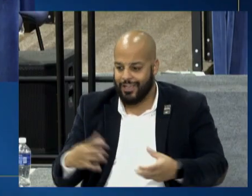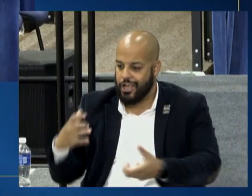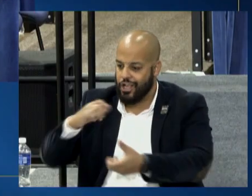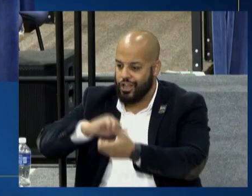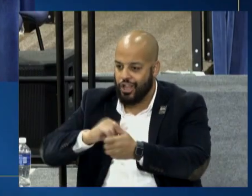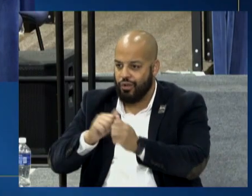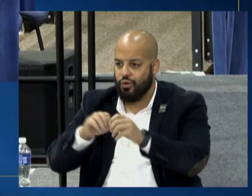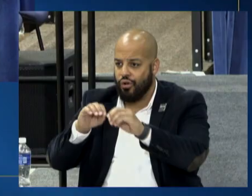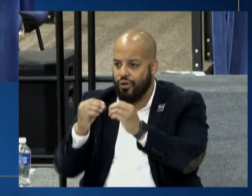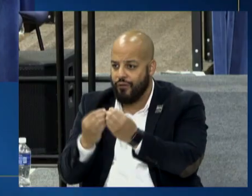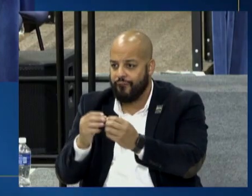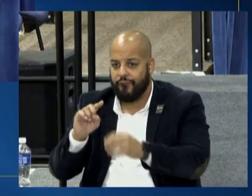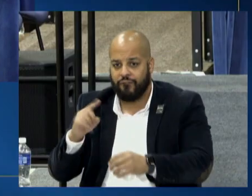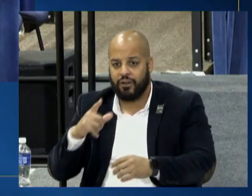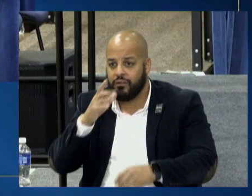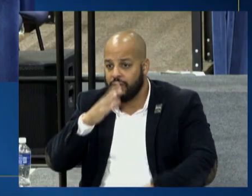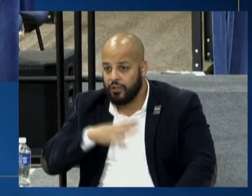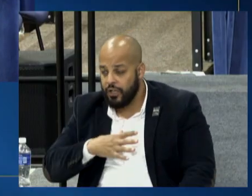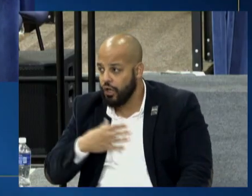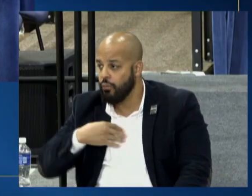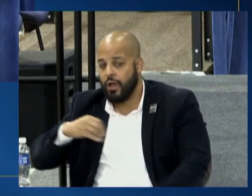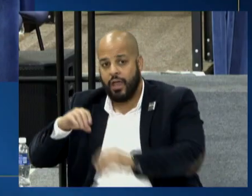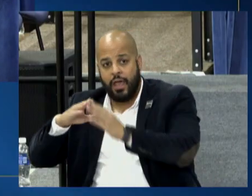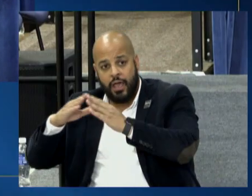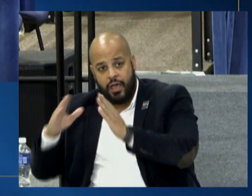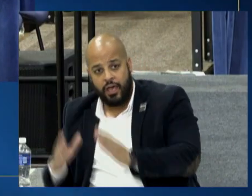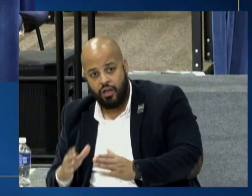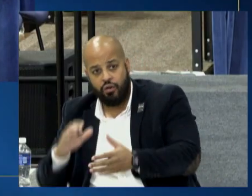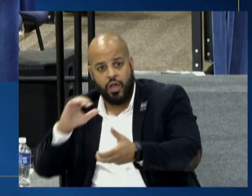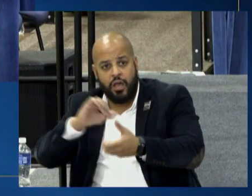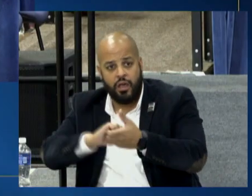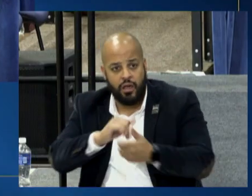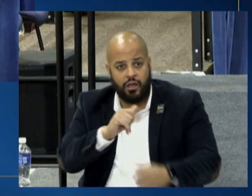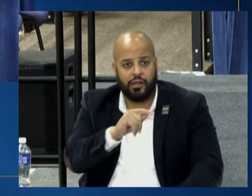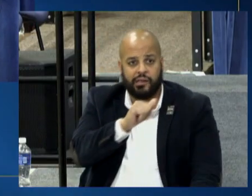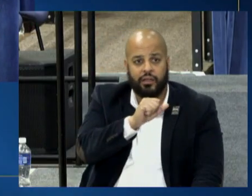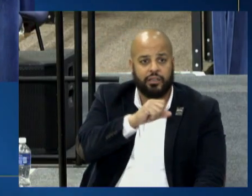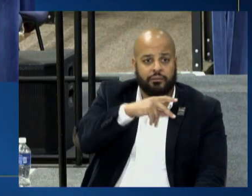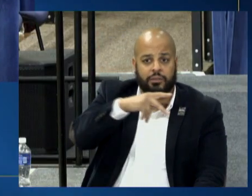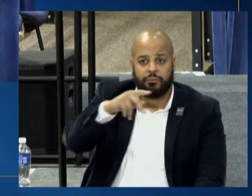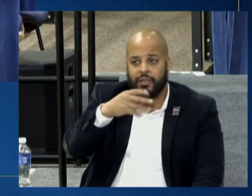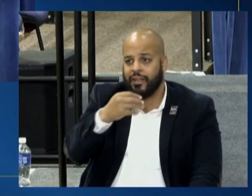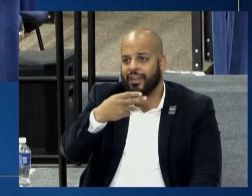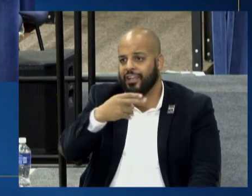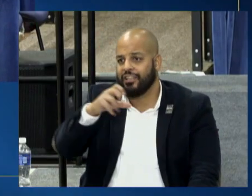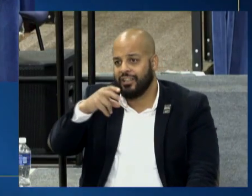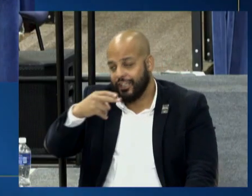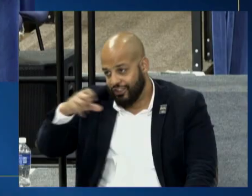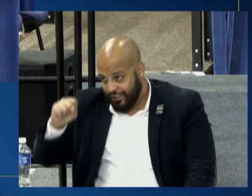with the White House, and with our colleagues at ASTP, at HHS. And have learned lessons from